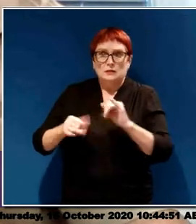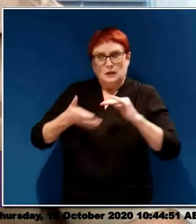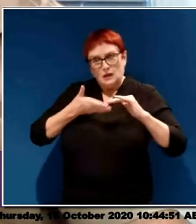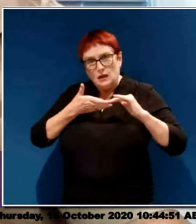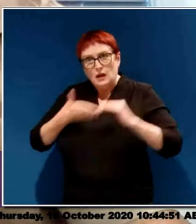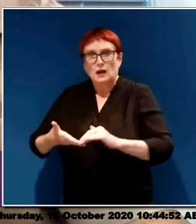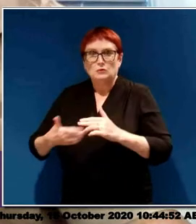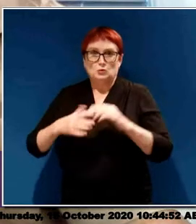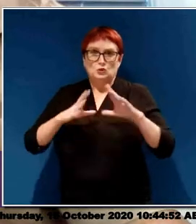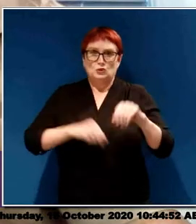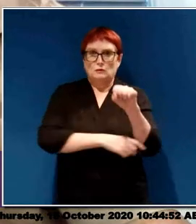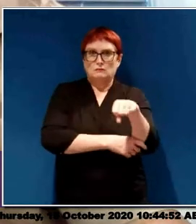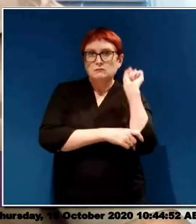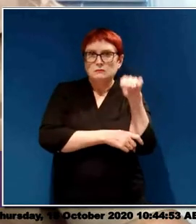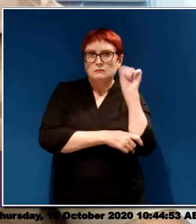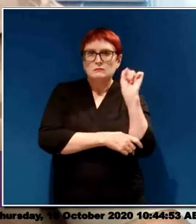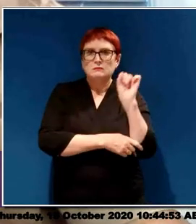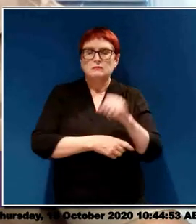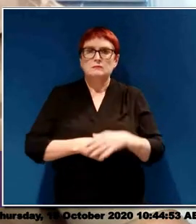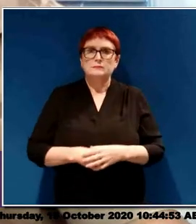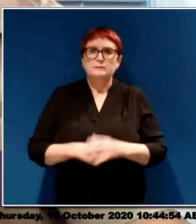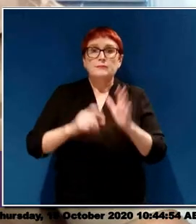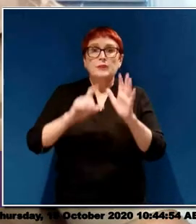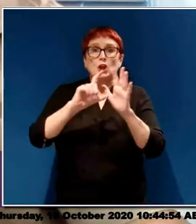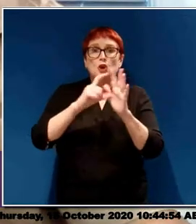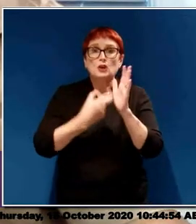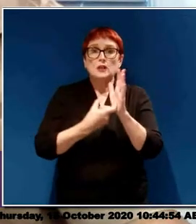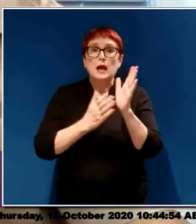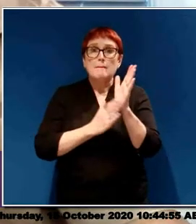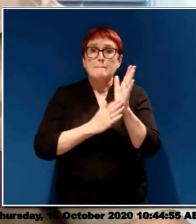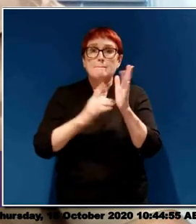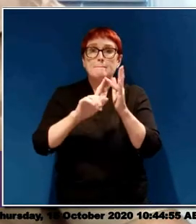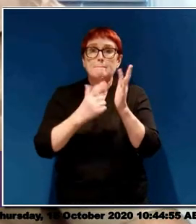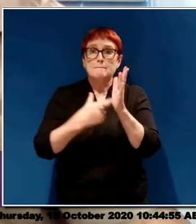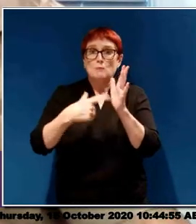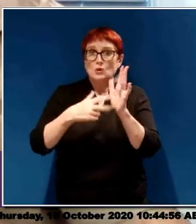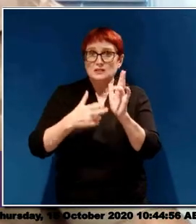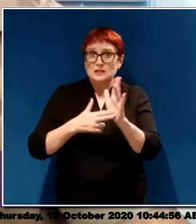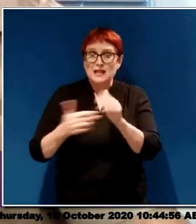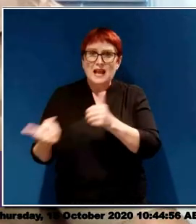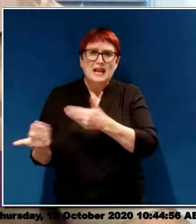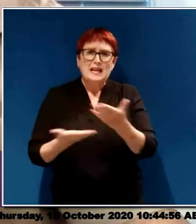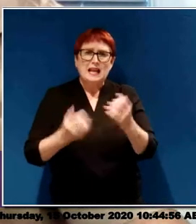So Dr Morton put him on a really strong antipsychotic drug that stopped the